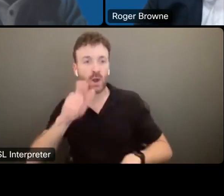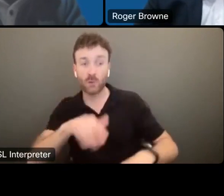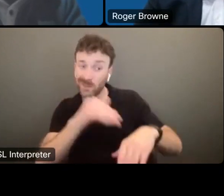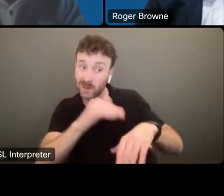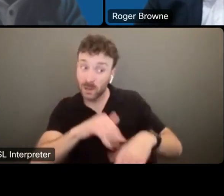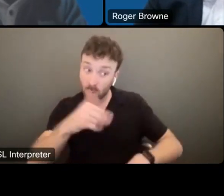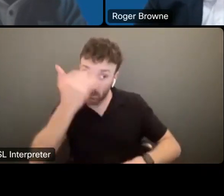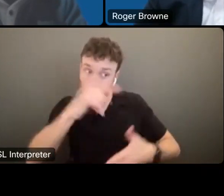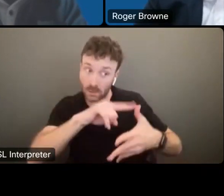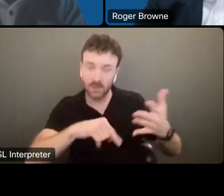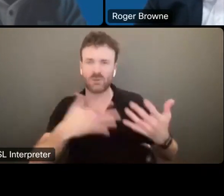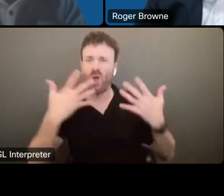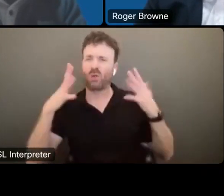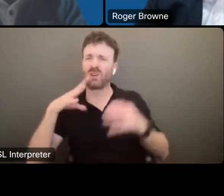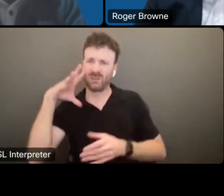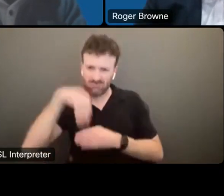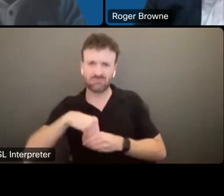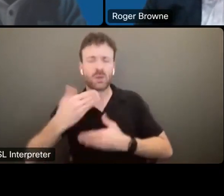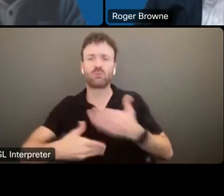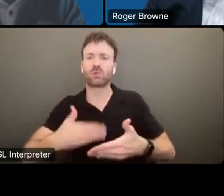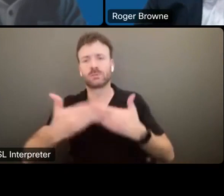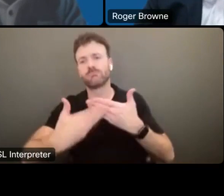It's inherent to the process going forward.